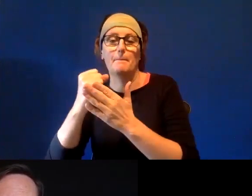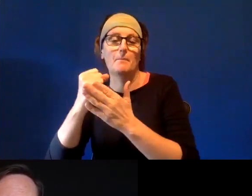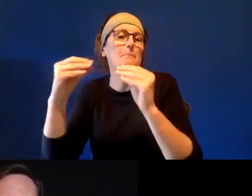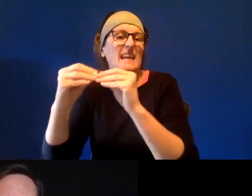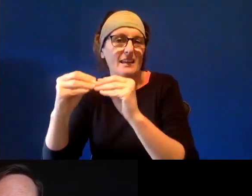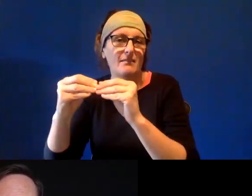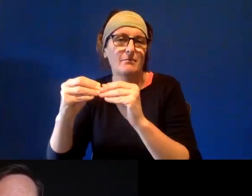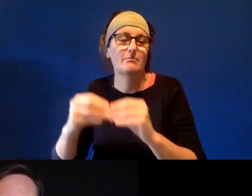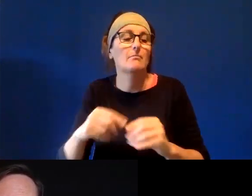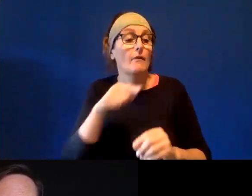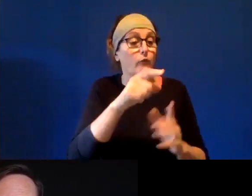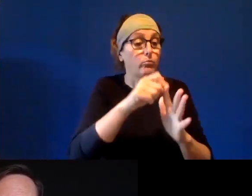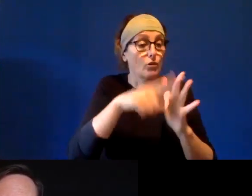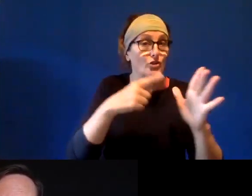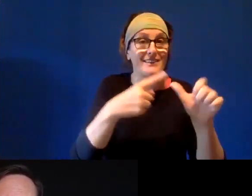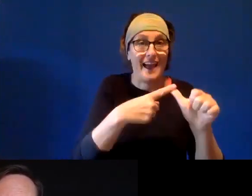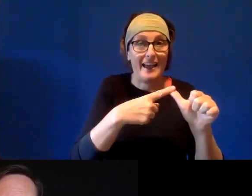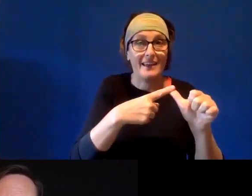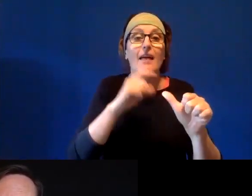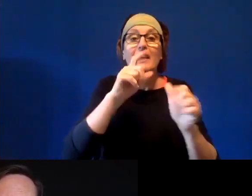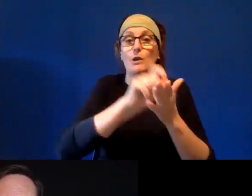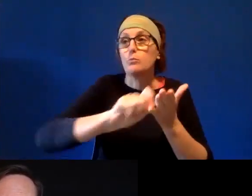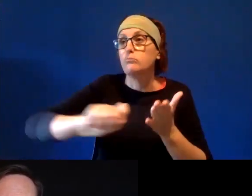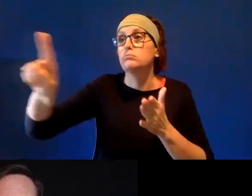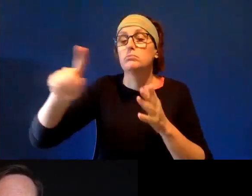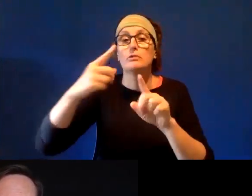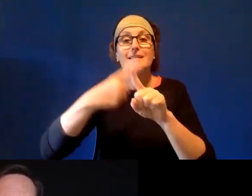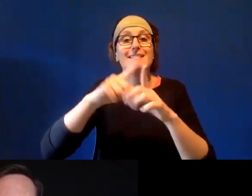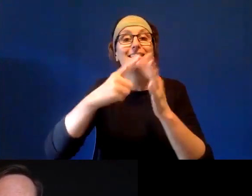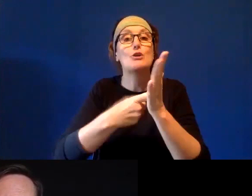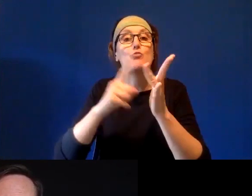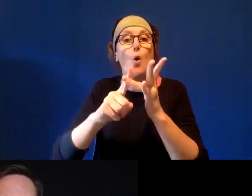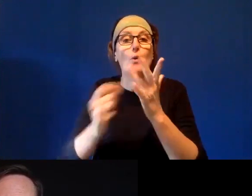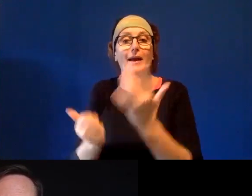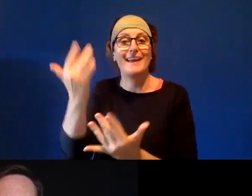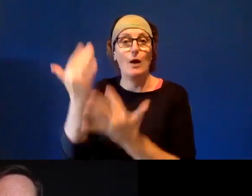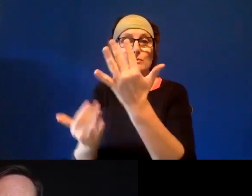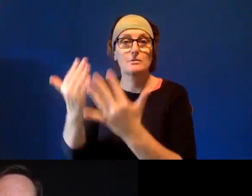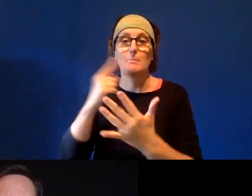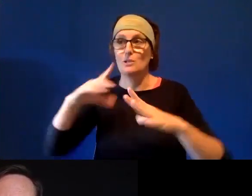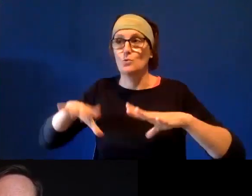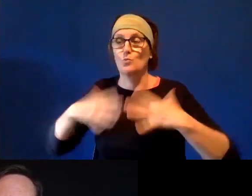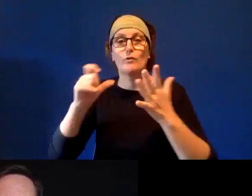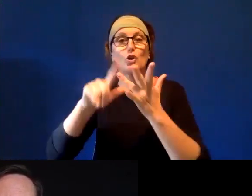sends through to Xero, which is the bookkeeping end of that, it's already allocated it all to your project expenses.